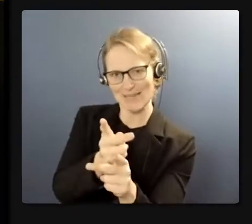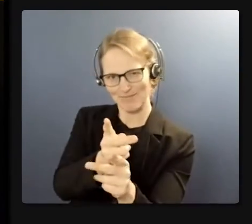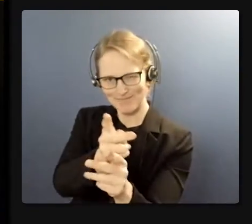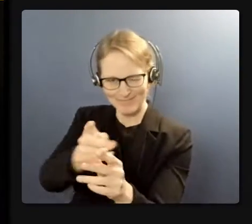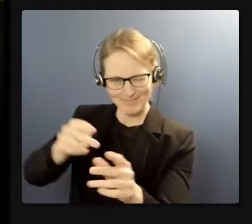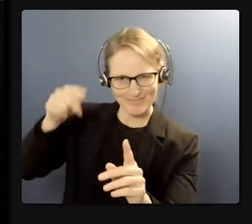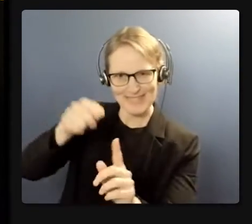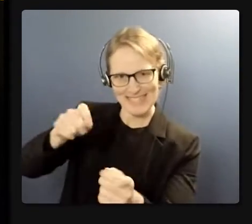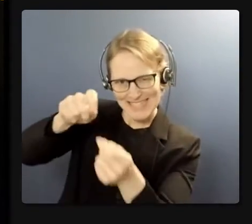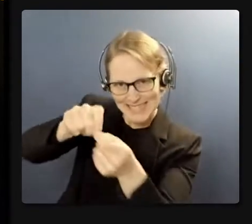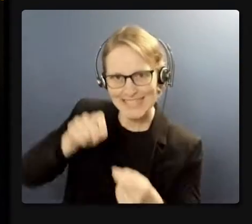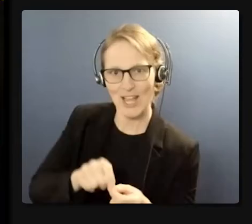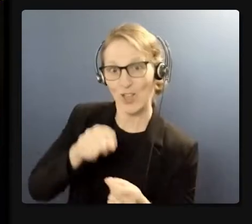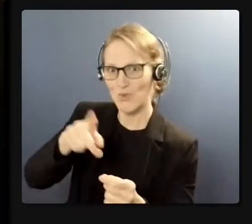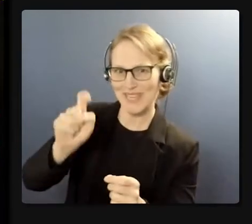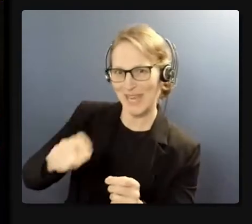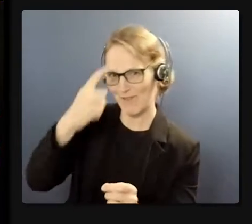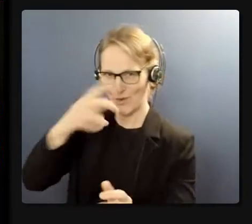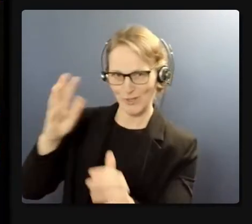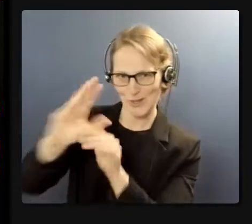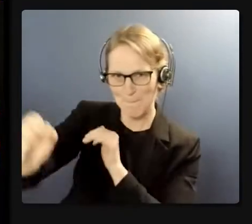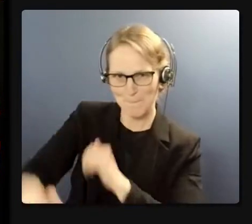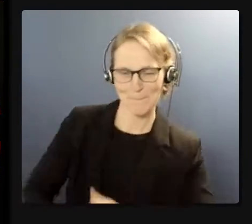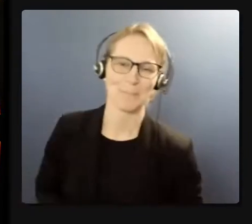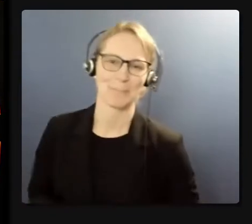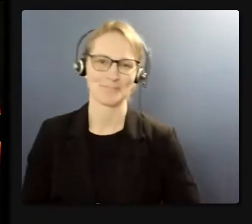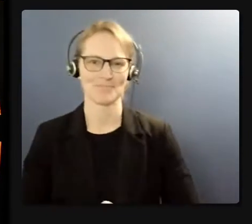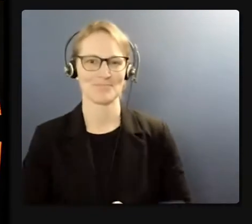with tools to tune car LODs to your exact requirements.